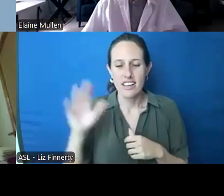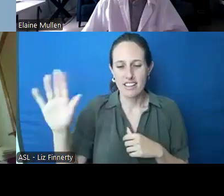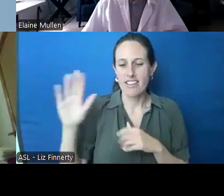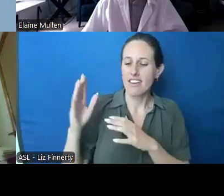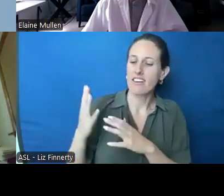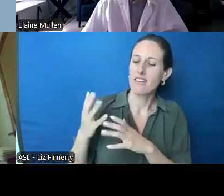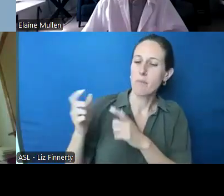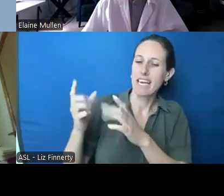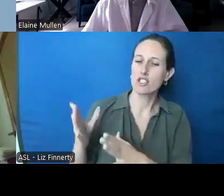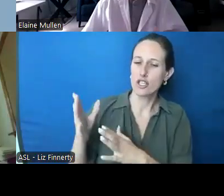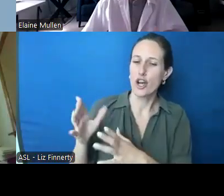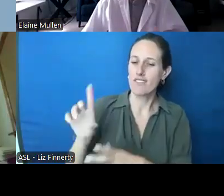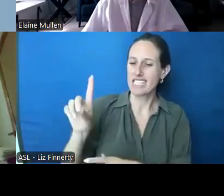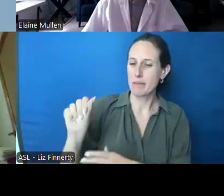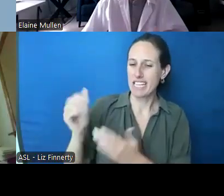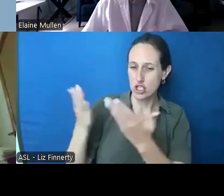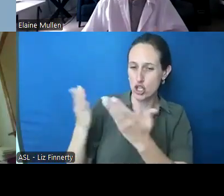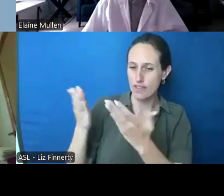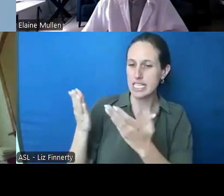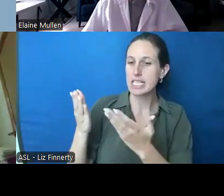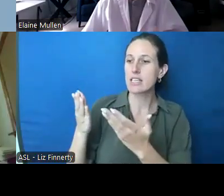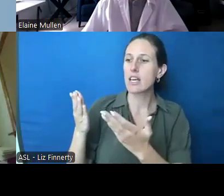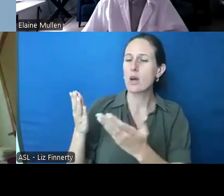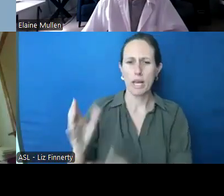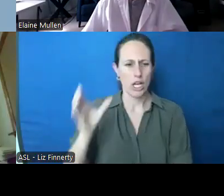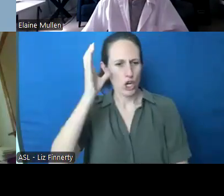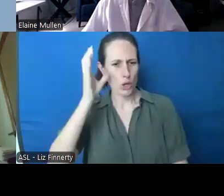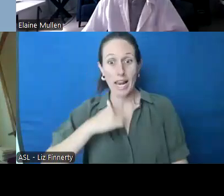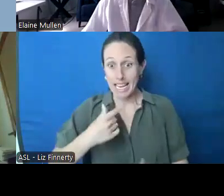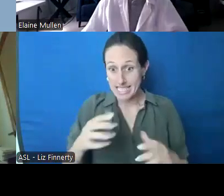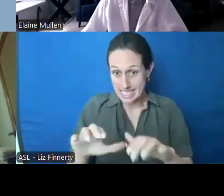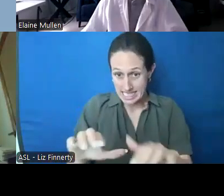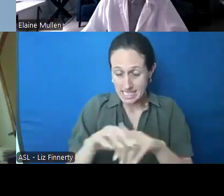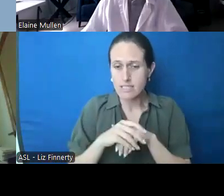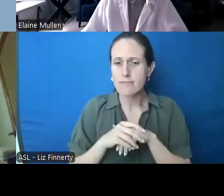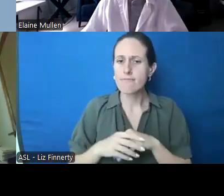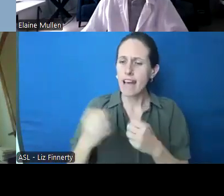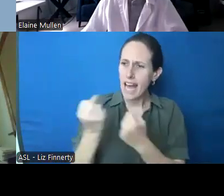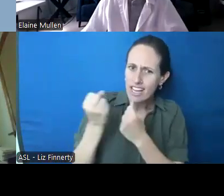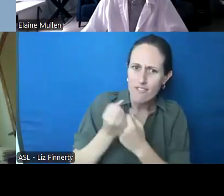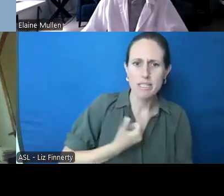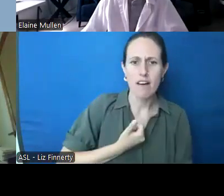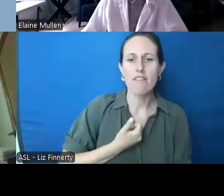him when I became a part-time, not a part-time but an interim